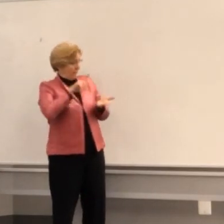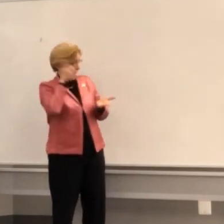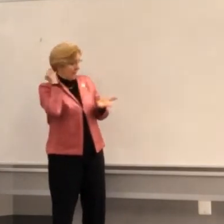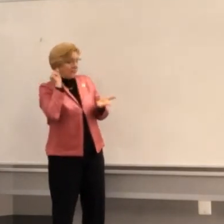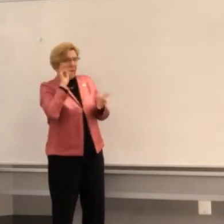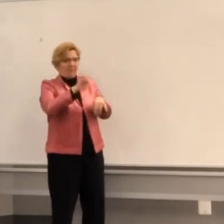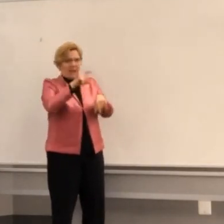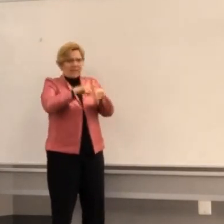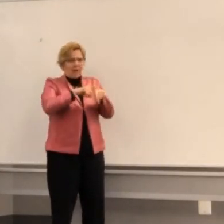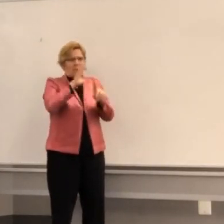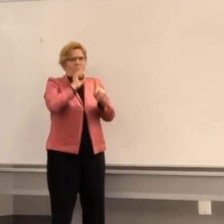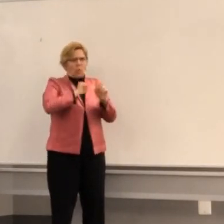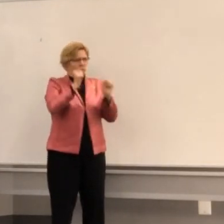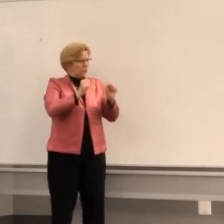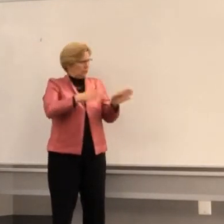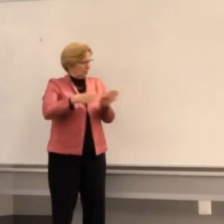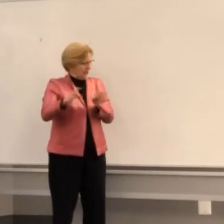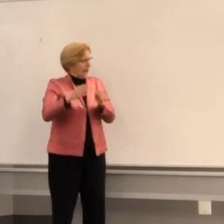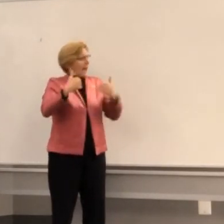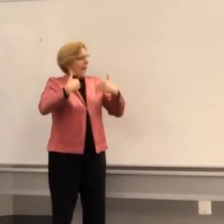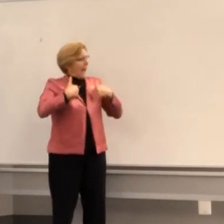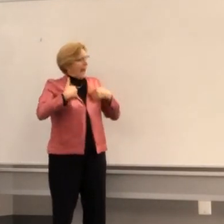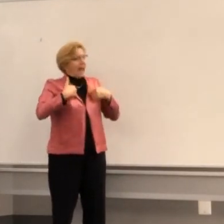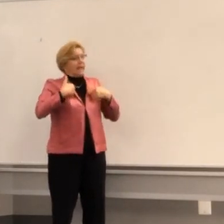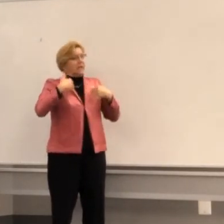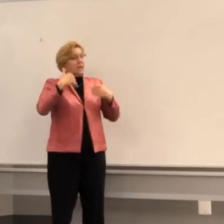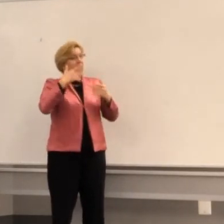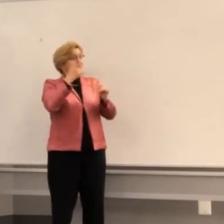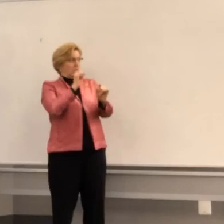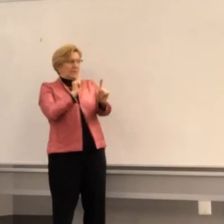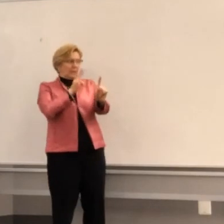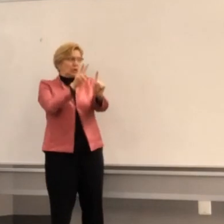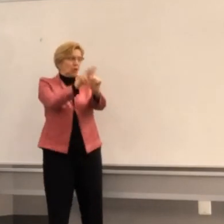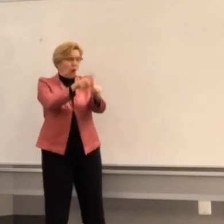the Clerc Center representatives and Gallaudet's original